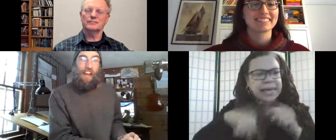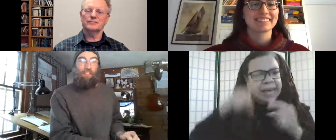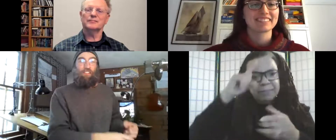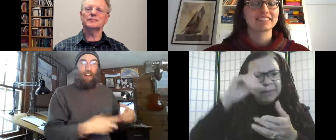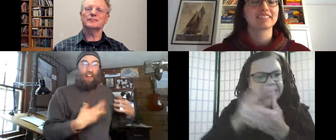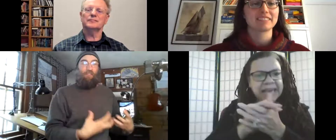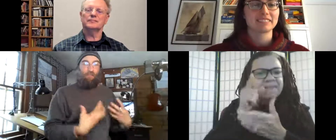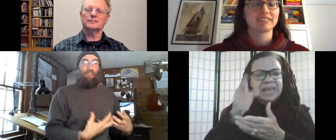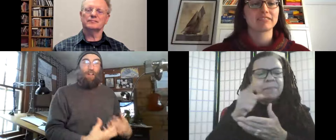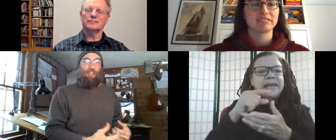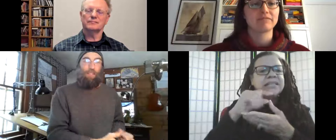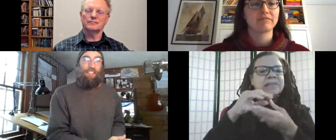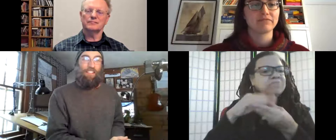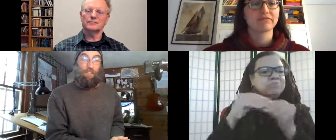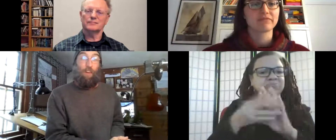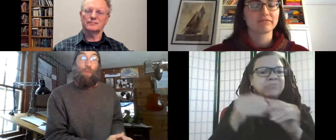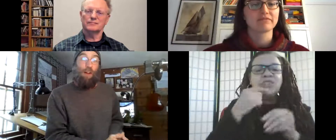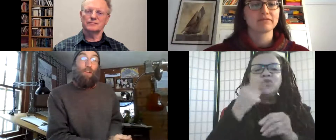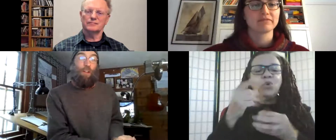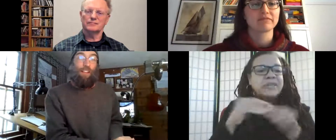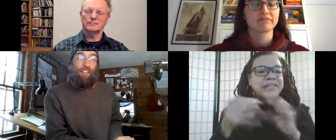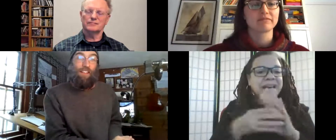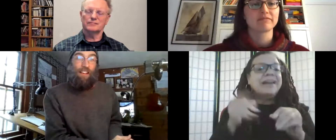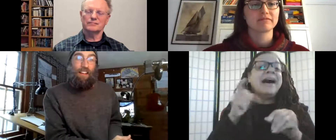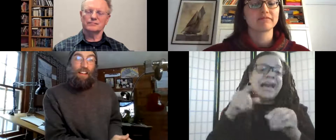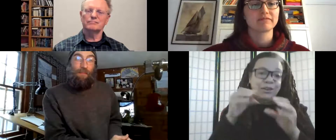I have to I have a responsibility to go beyond what he says,